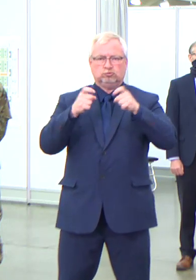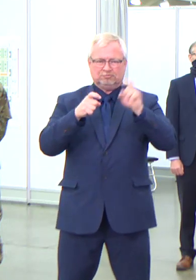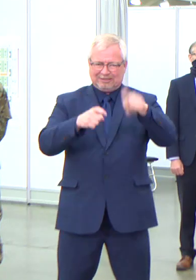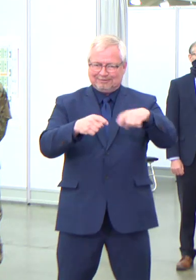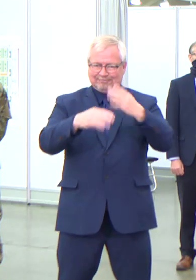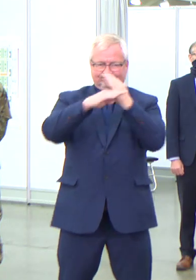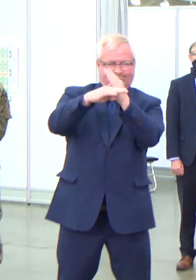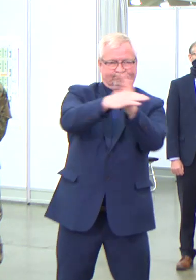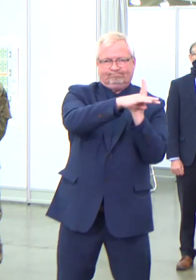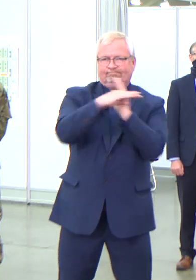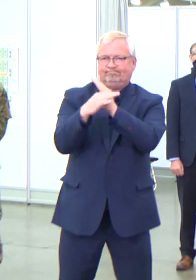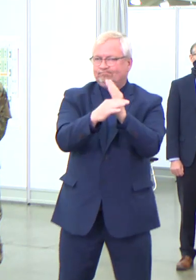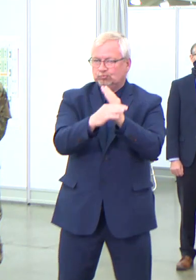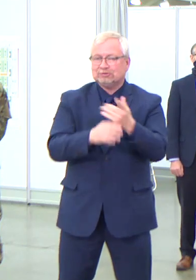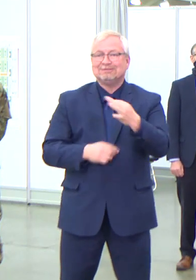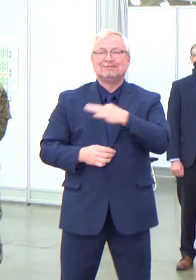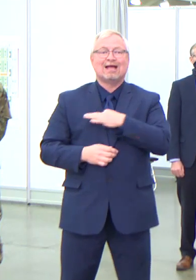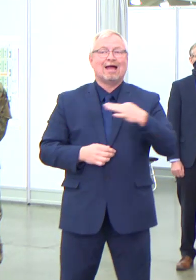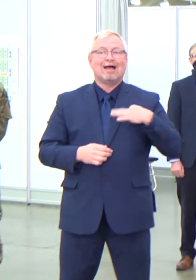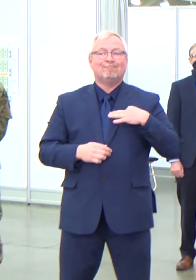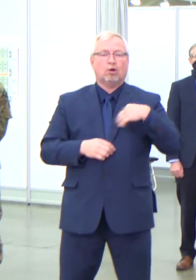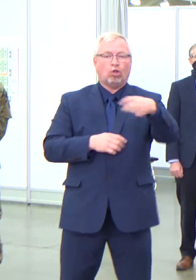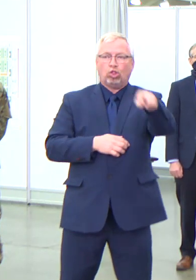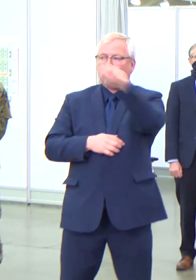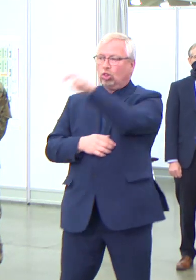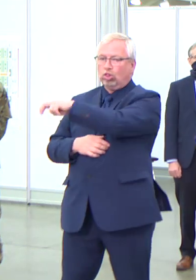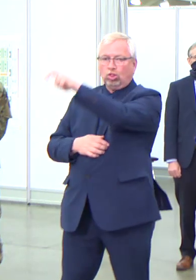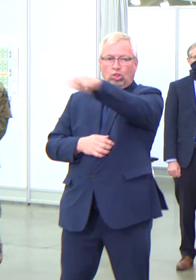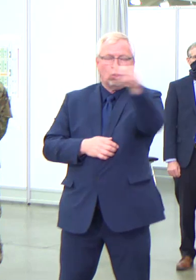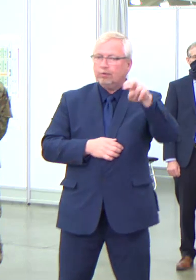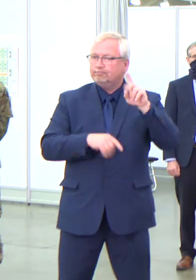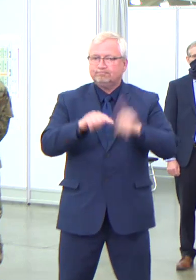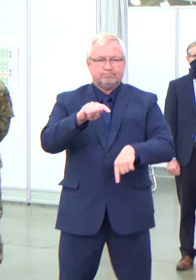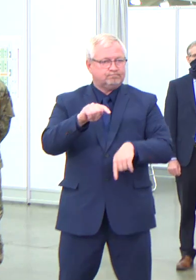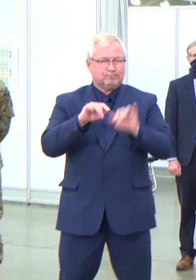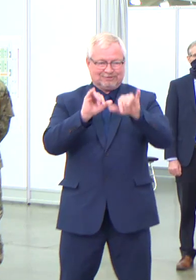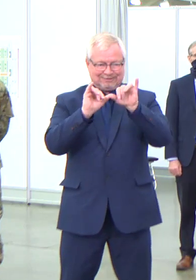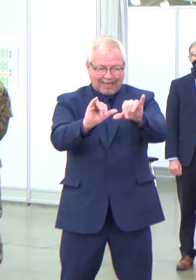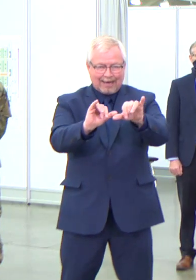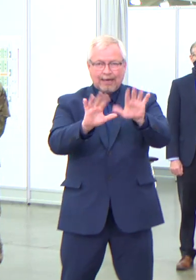control protocols, and to limit all staff travel. Two days ago